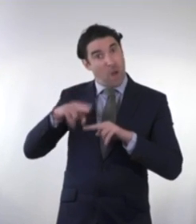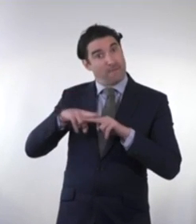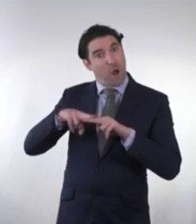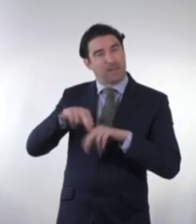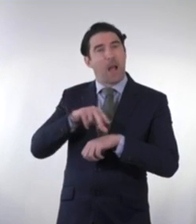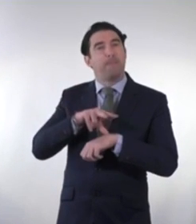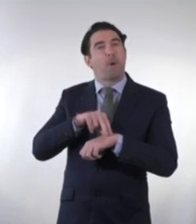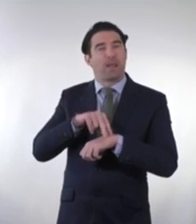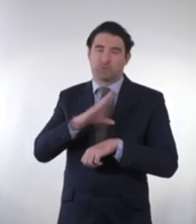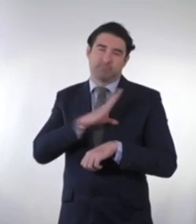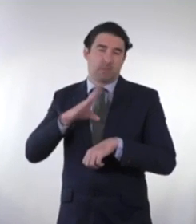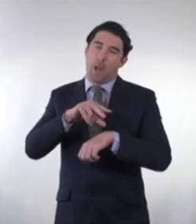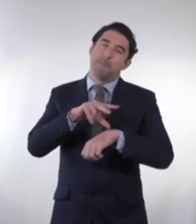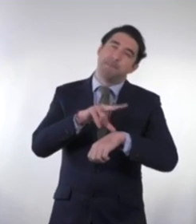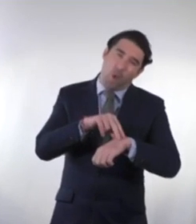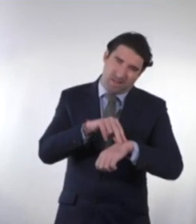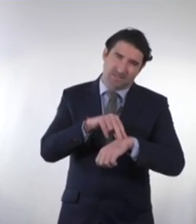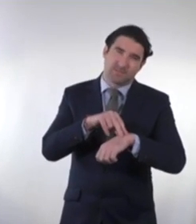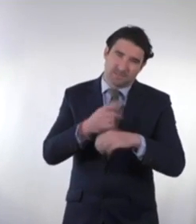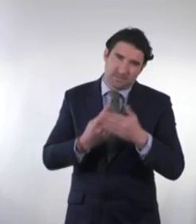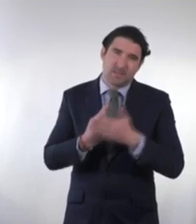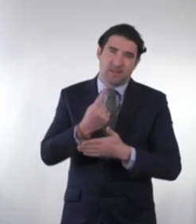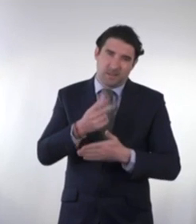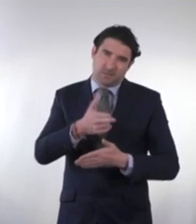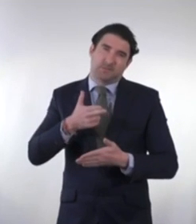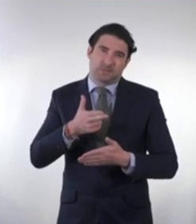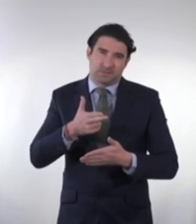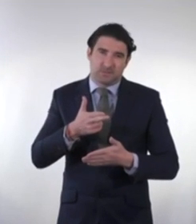Ian Blackford I do not know what that was, but it certainly